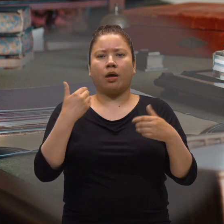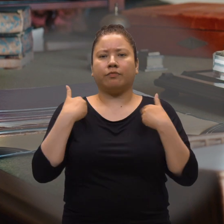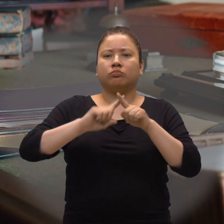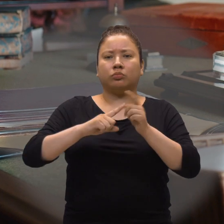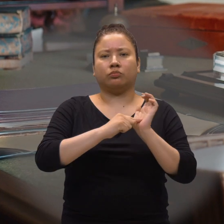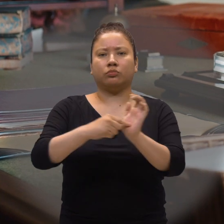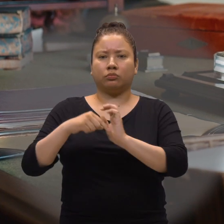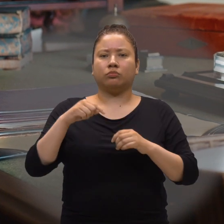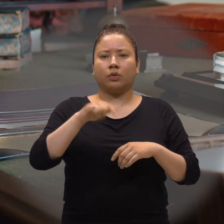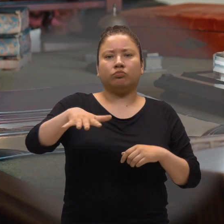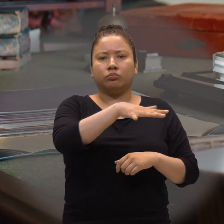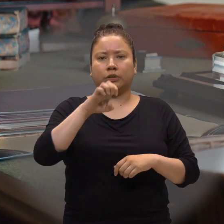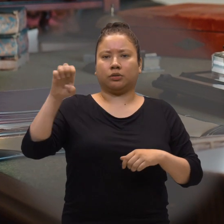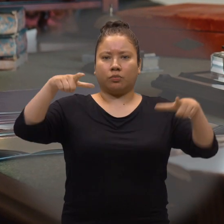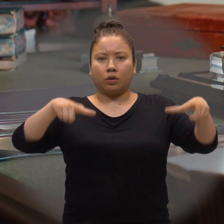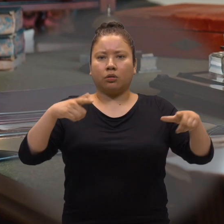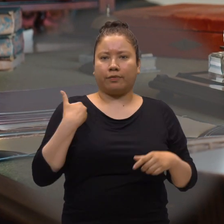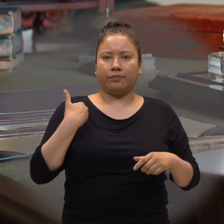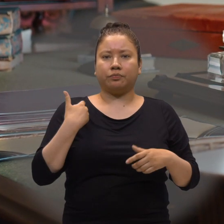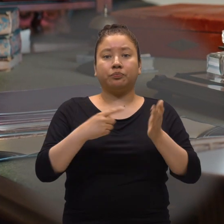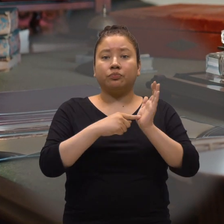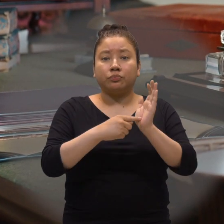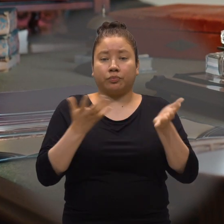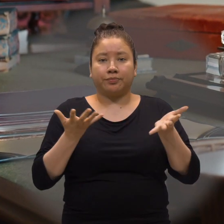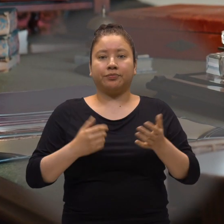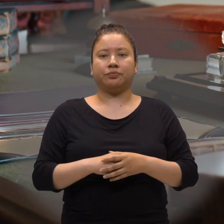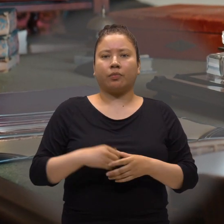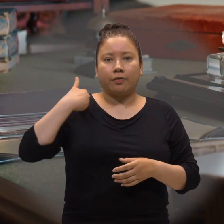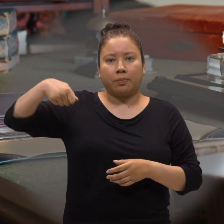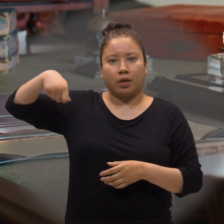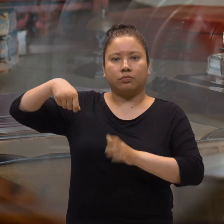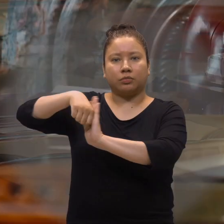It also showcases many of the unusual features found throughout East Block,